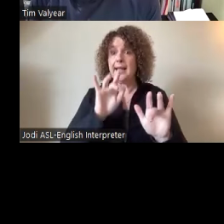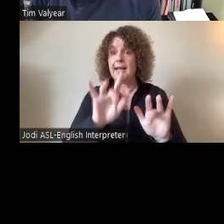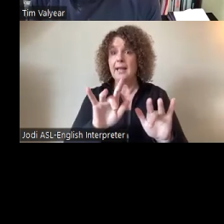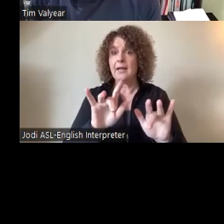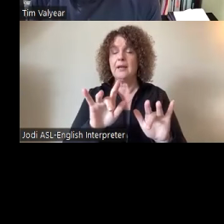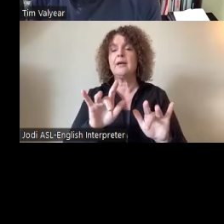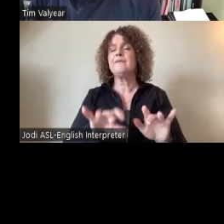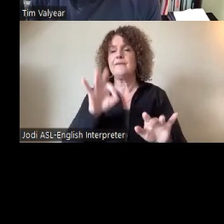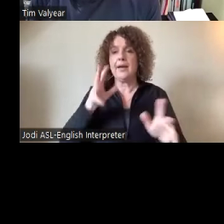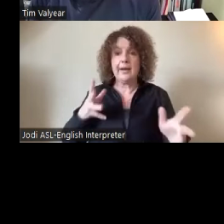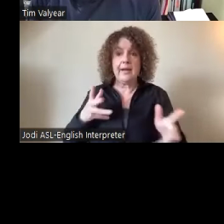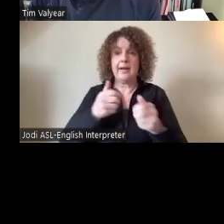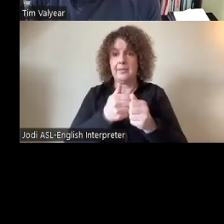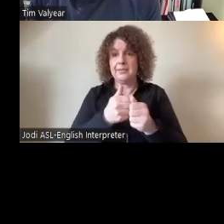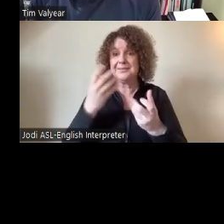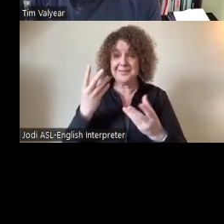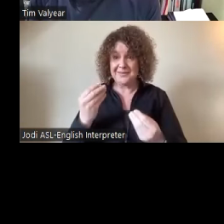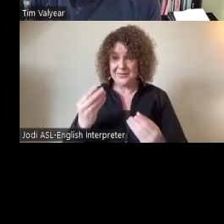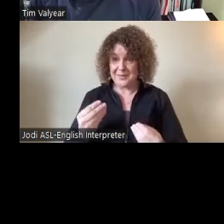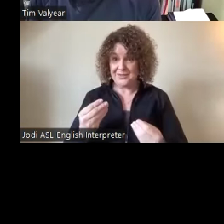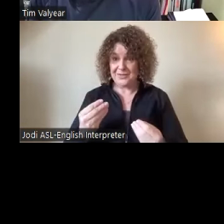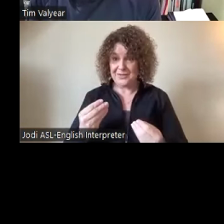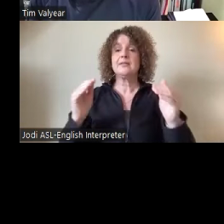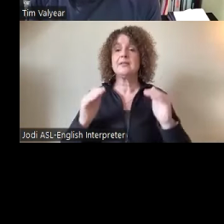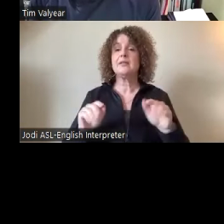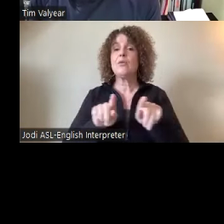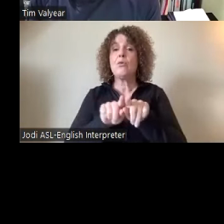vaccines. Also, there's a lot of data and resources you